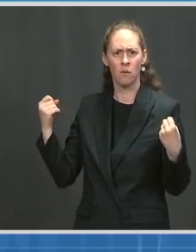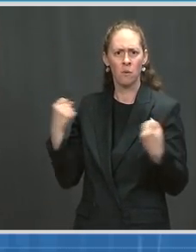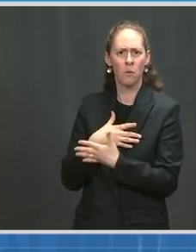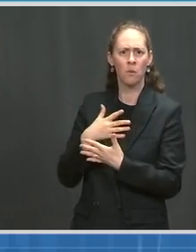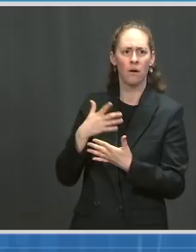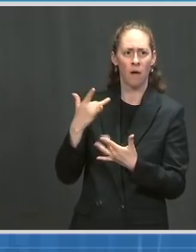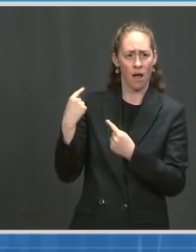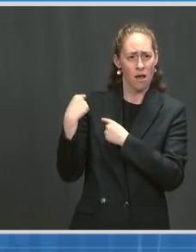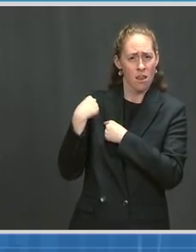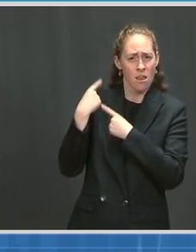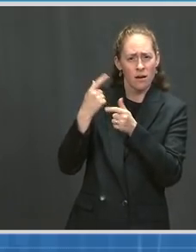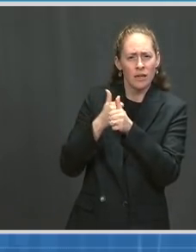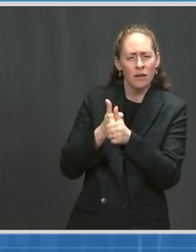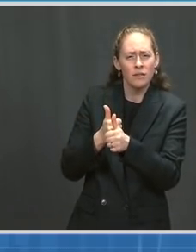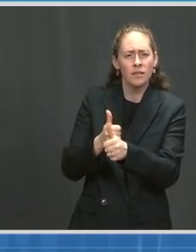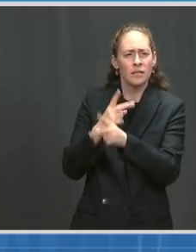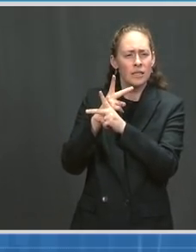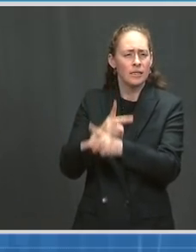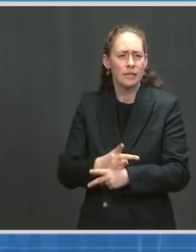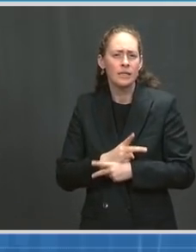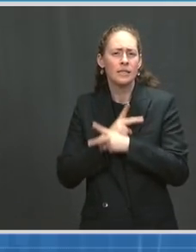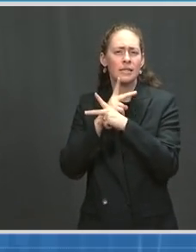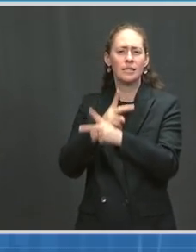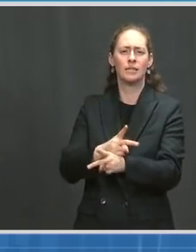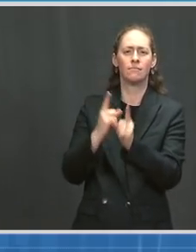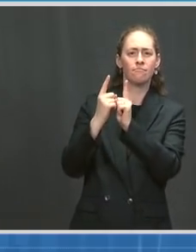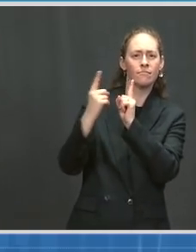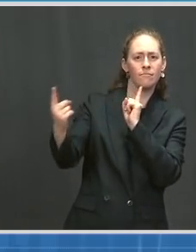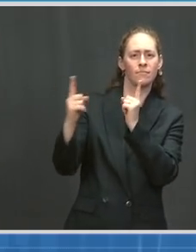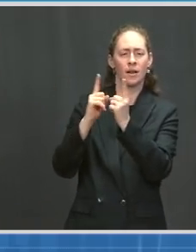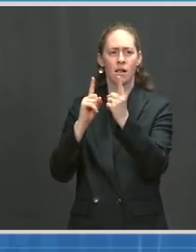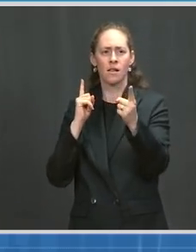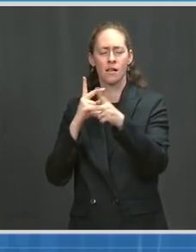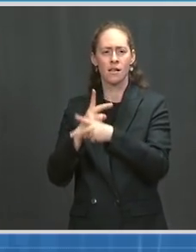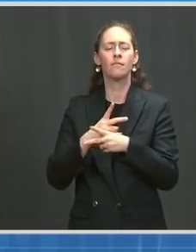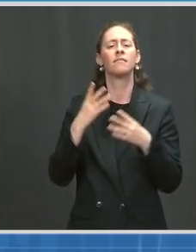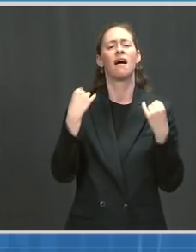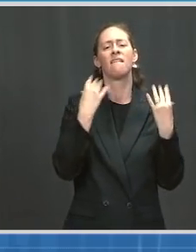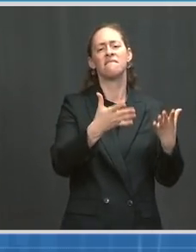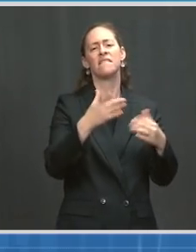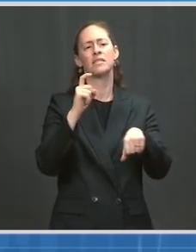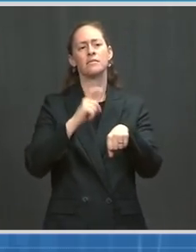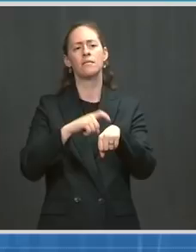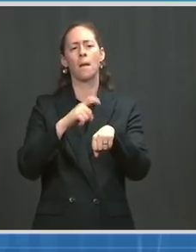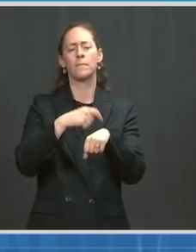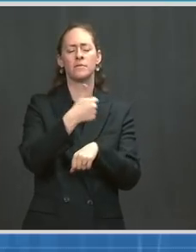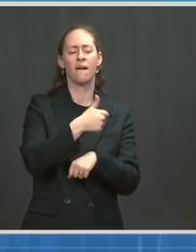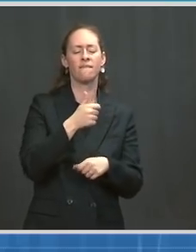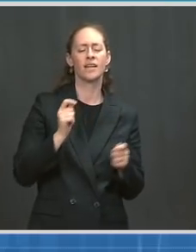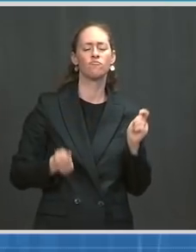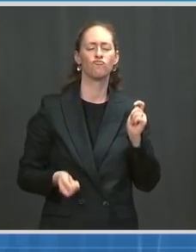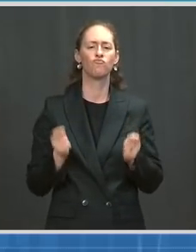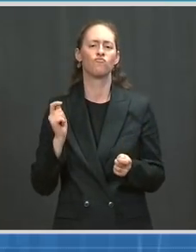for a considerable period of time, that it may take time for them to adjust. So I would not say that that's irrational;